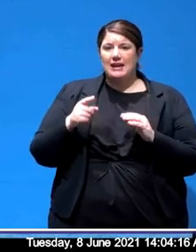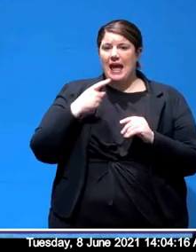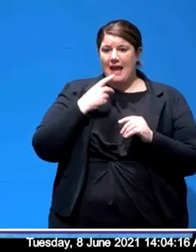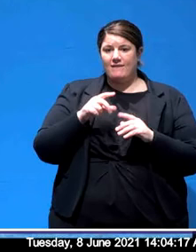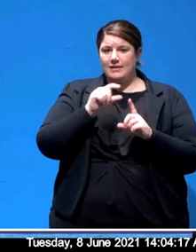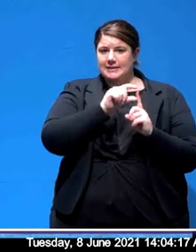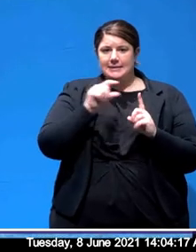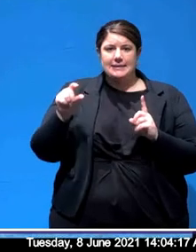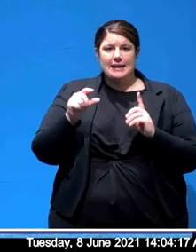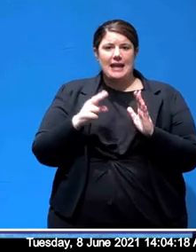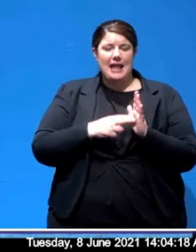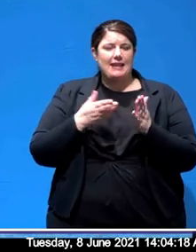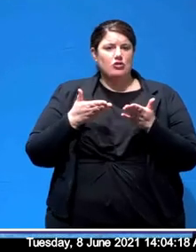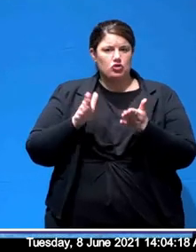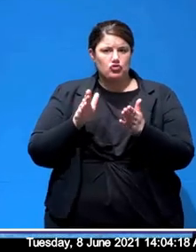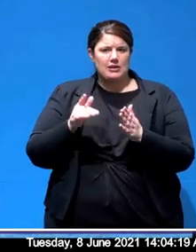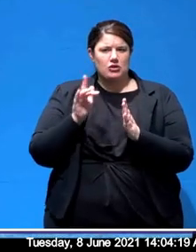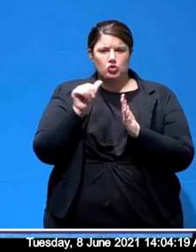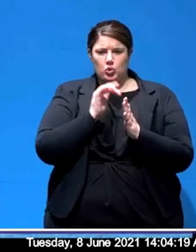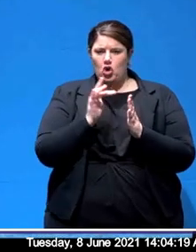It's at hearing bundle B, tab 67.